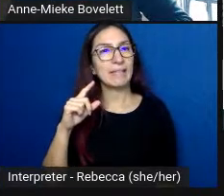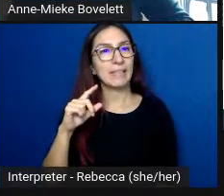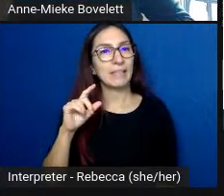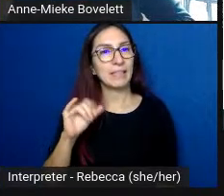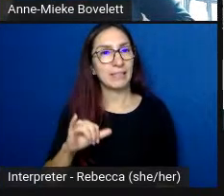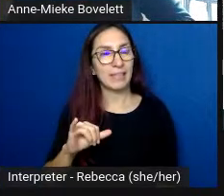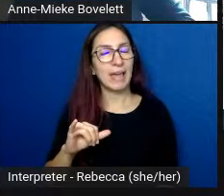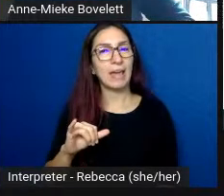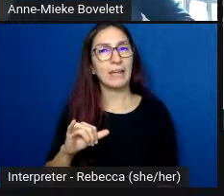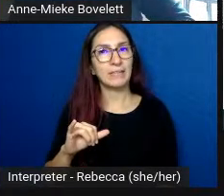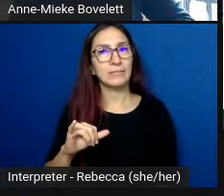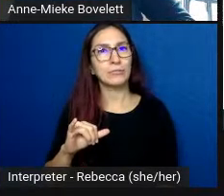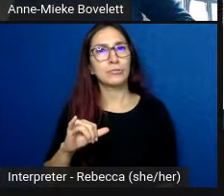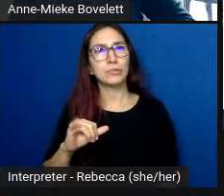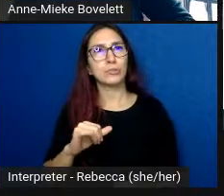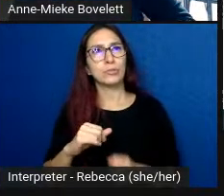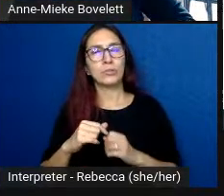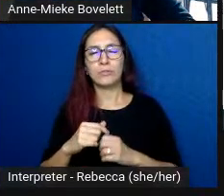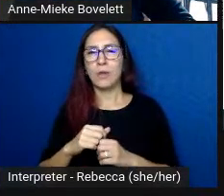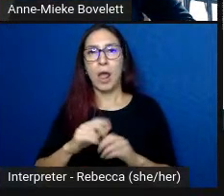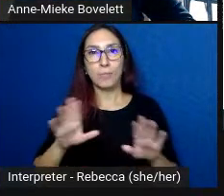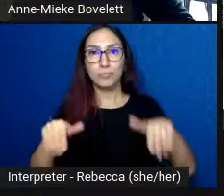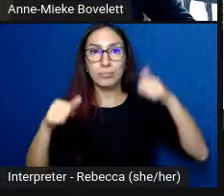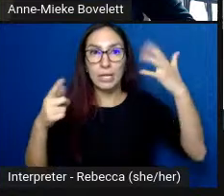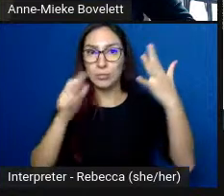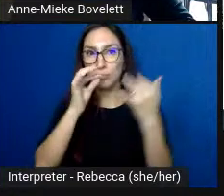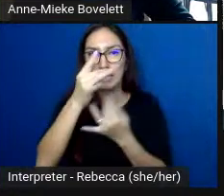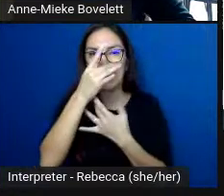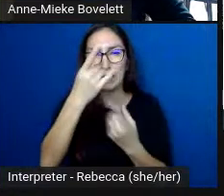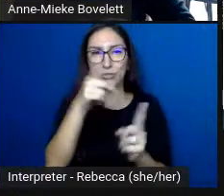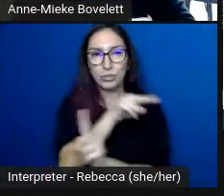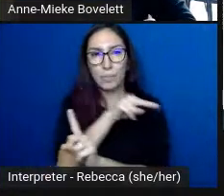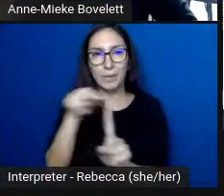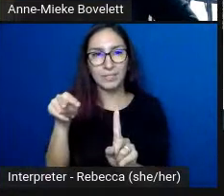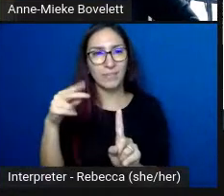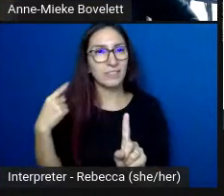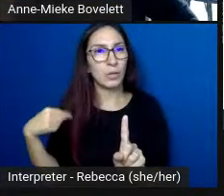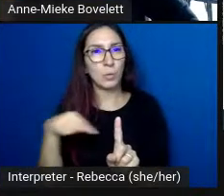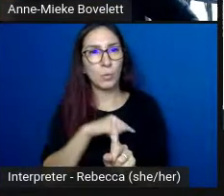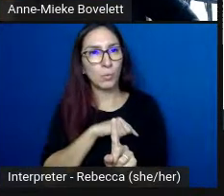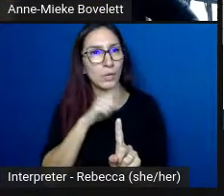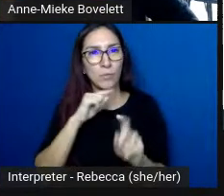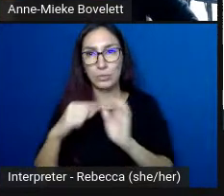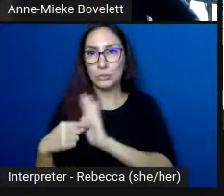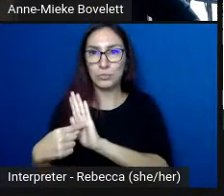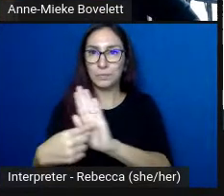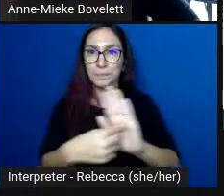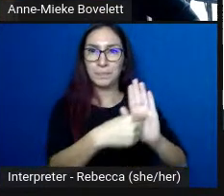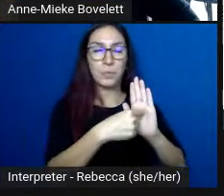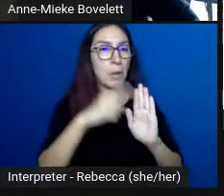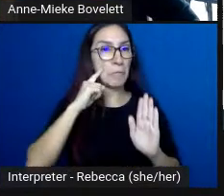interesting to see the Czars favorite site because I think same kind of menu, if it has a lot of noise, you do not want to be sitting there. Nobody does. Then you come to the third restaurant. There is nice